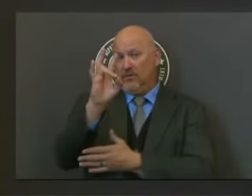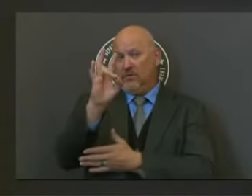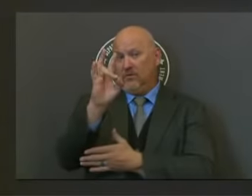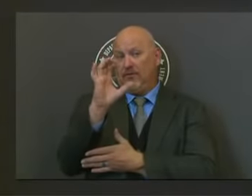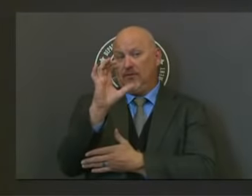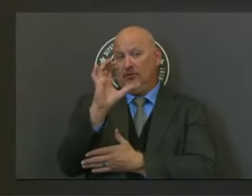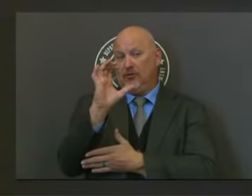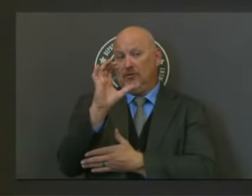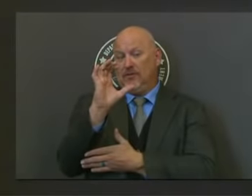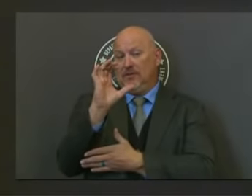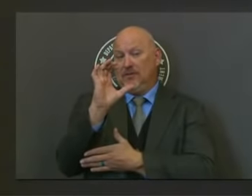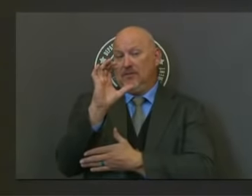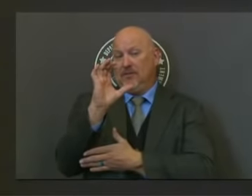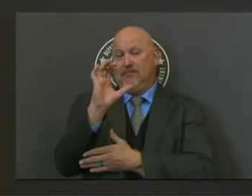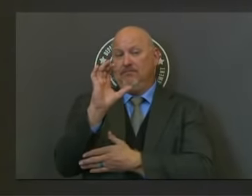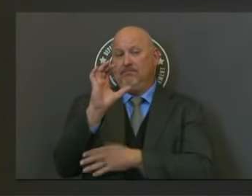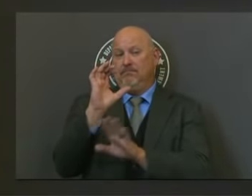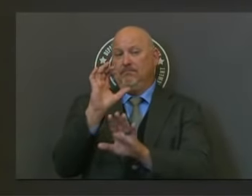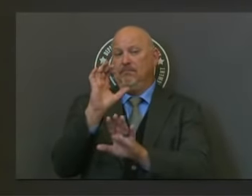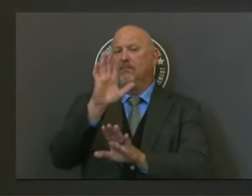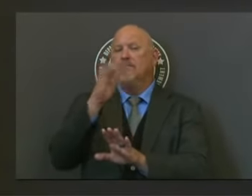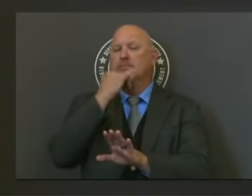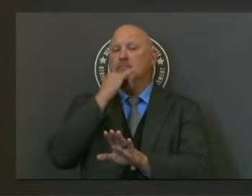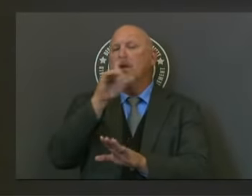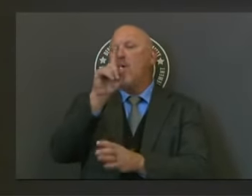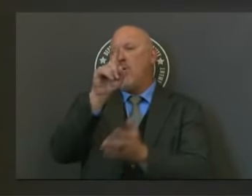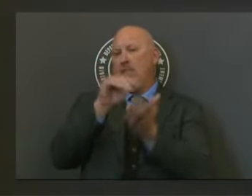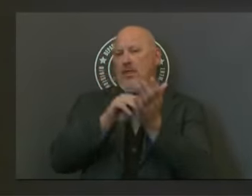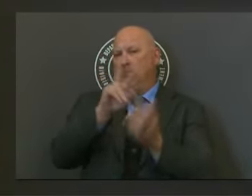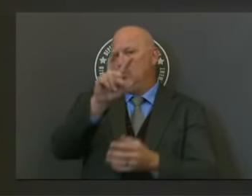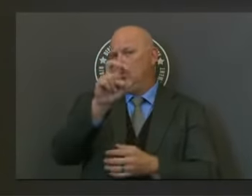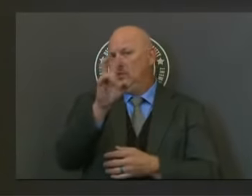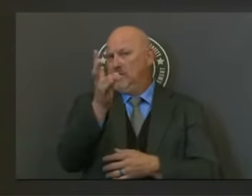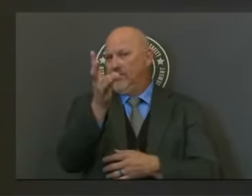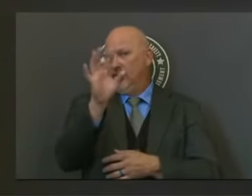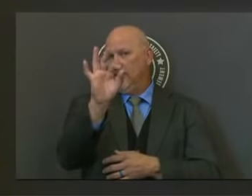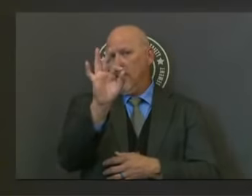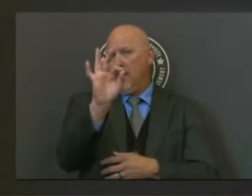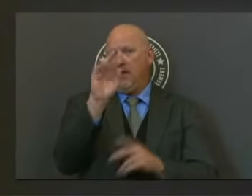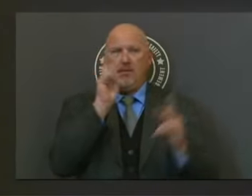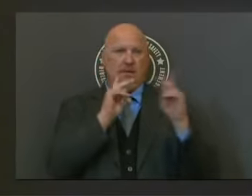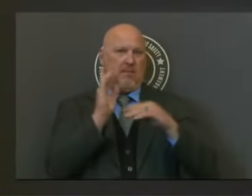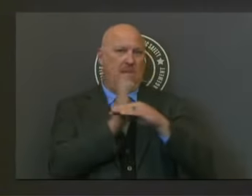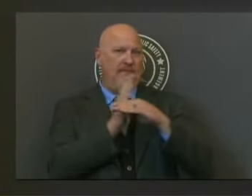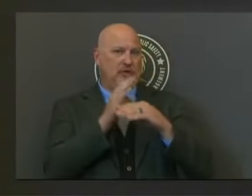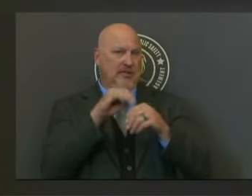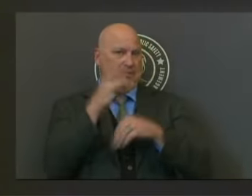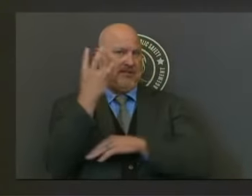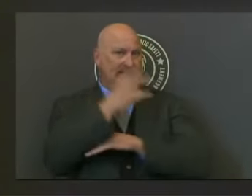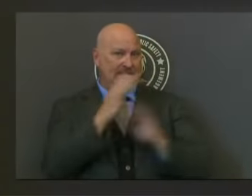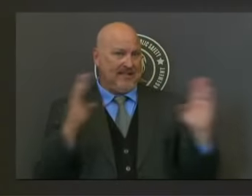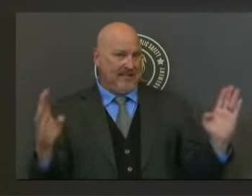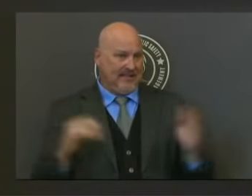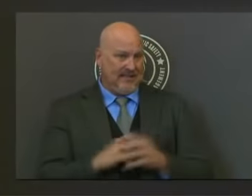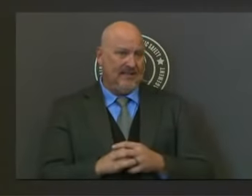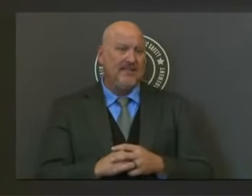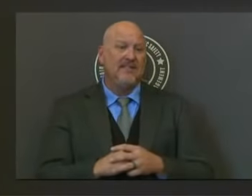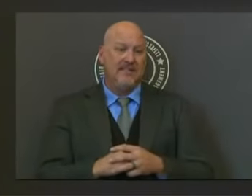fifteen hundred new cases from yesterday or about over fifteen